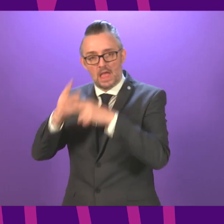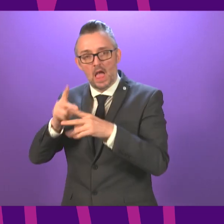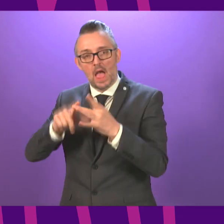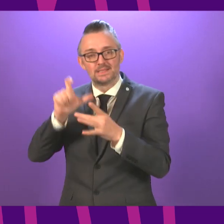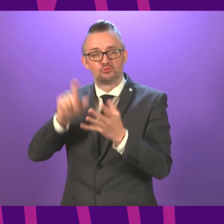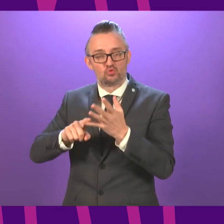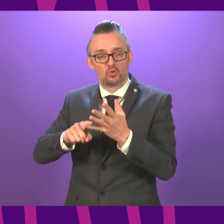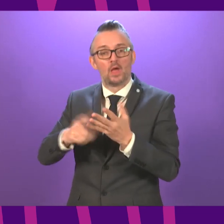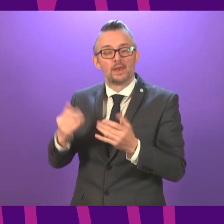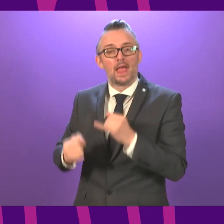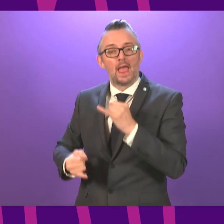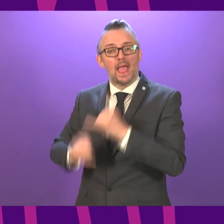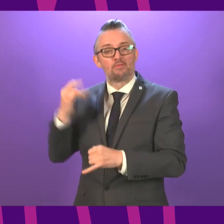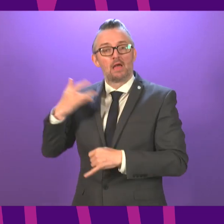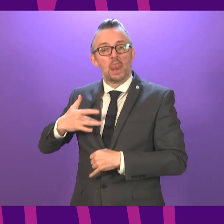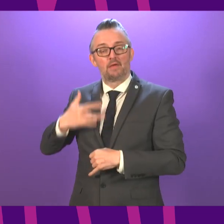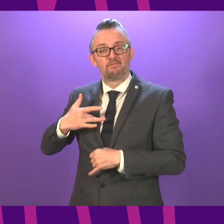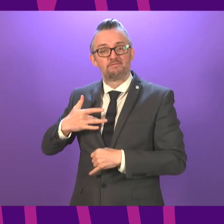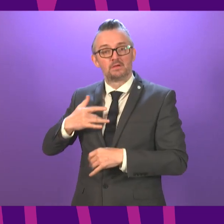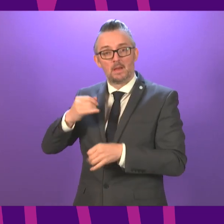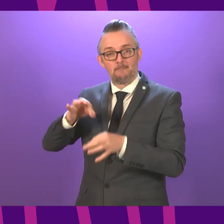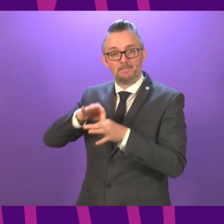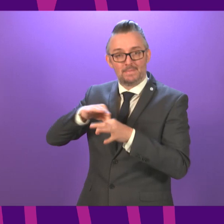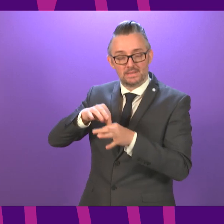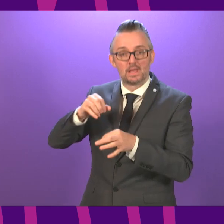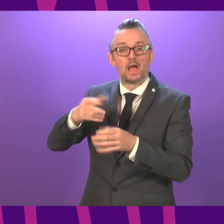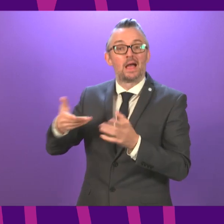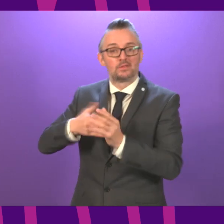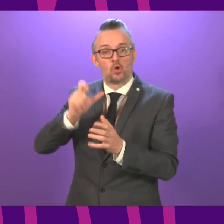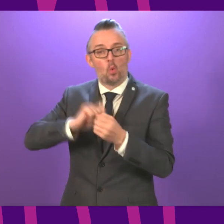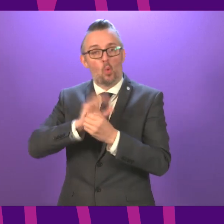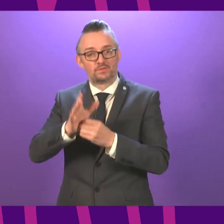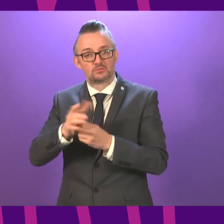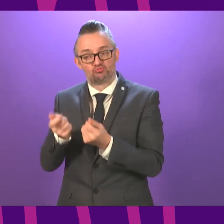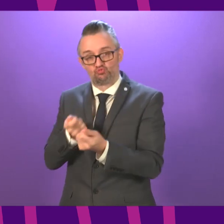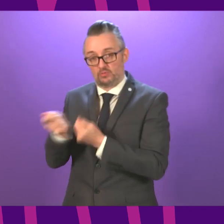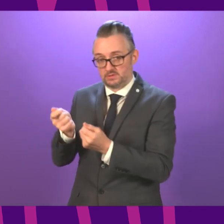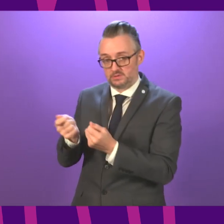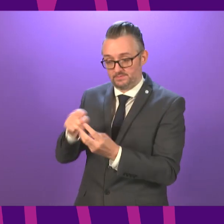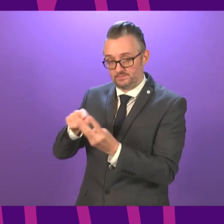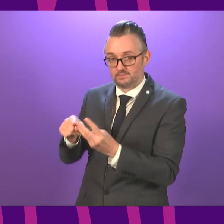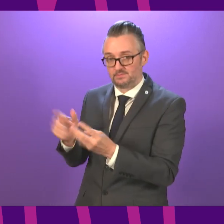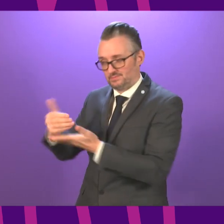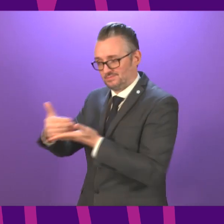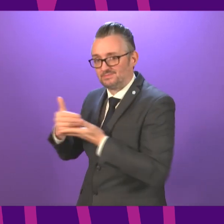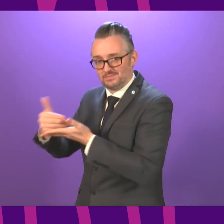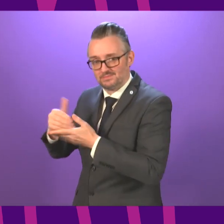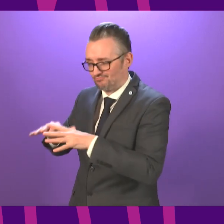as well as supplies of Covid-19 treatments. We have in place arrangements for managing